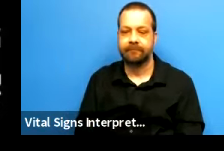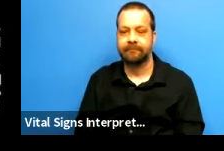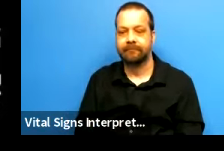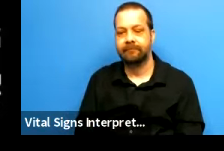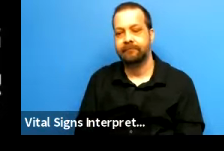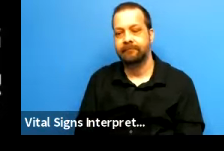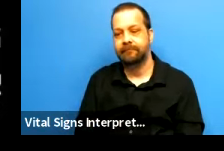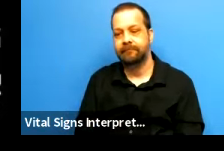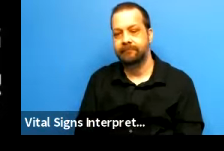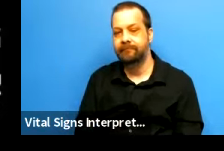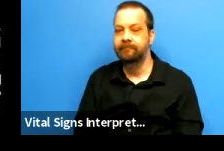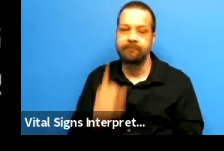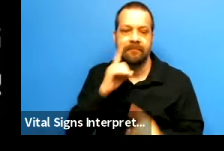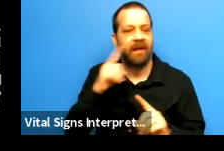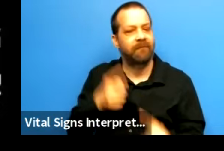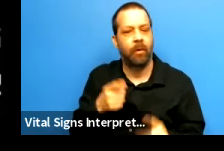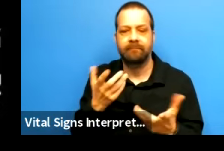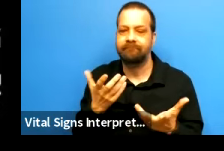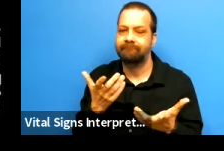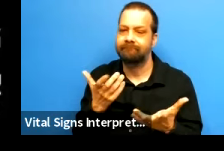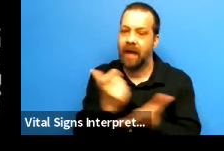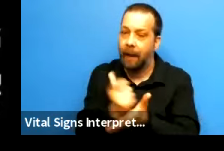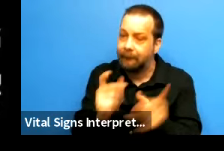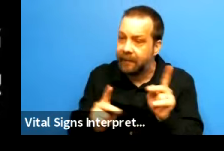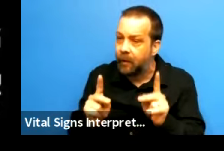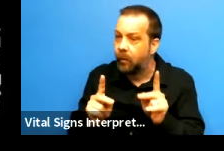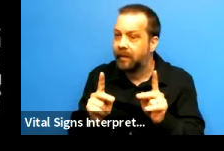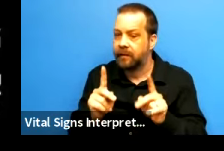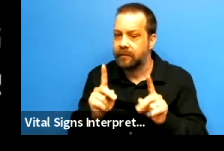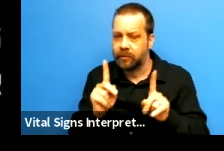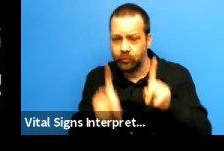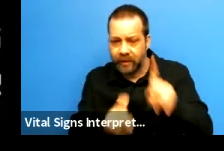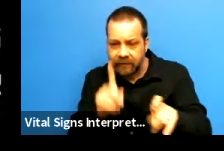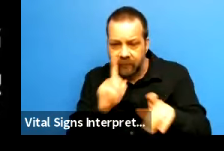who have questions about accessibility, and we can consult with them,